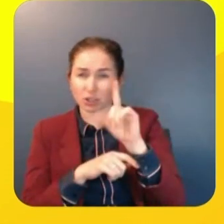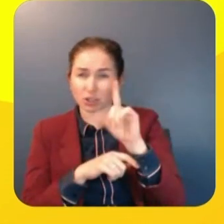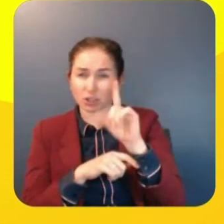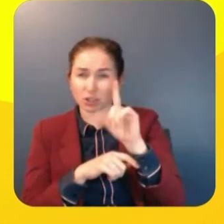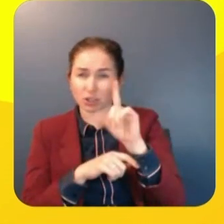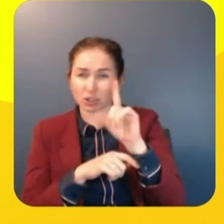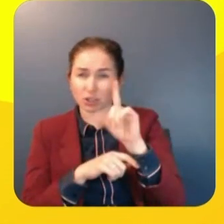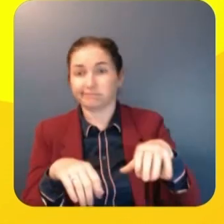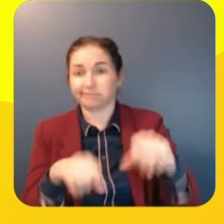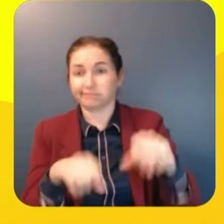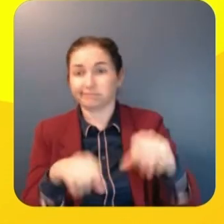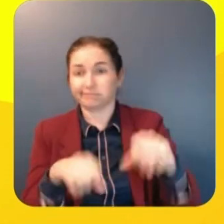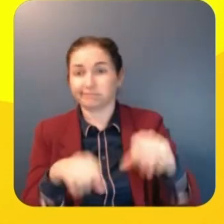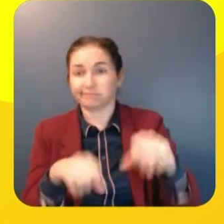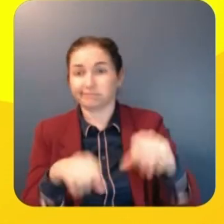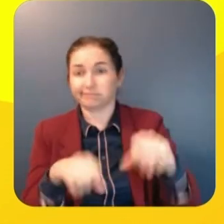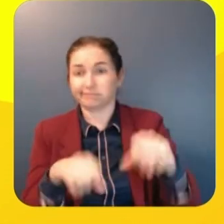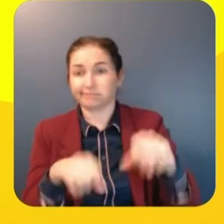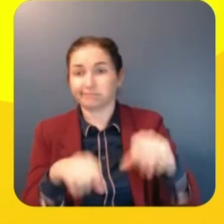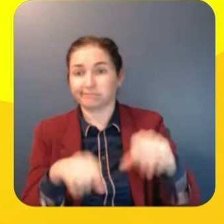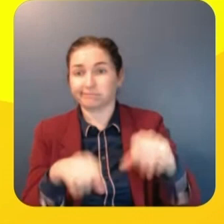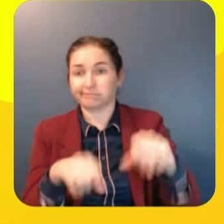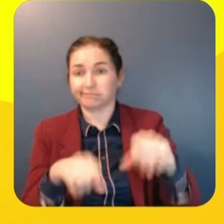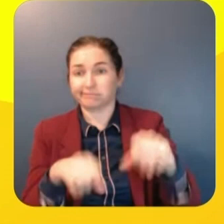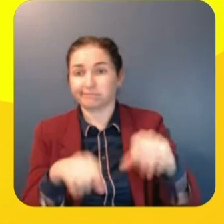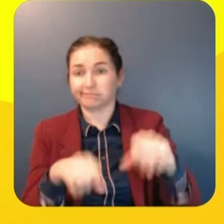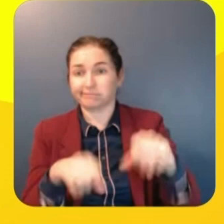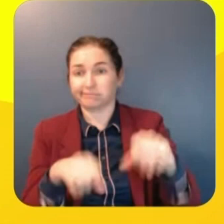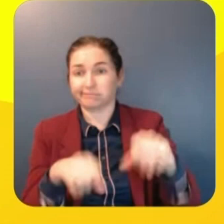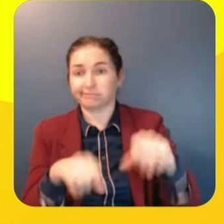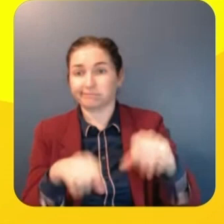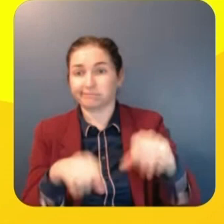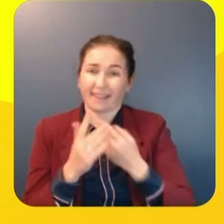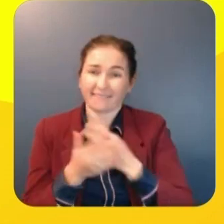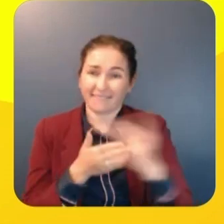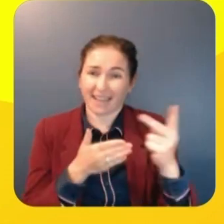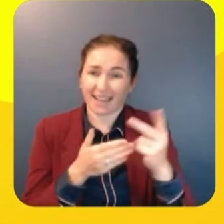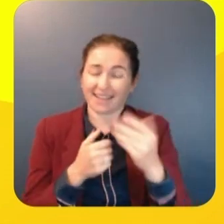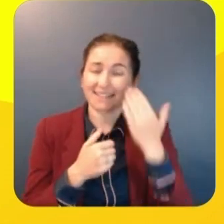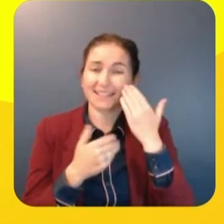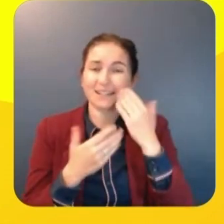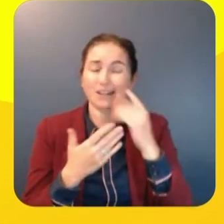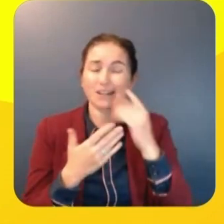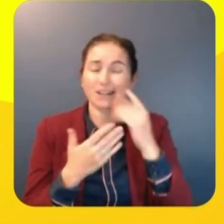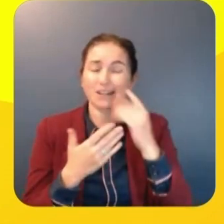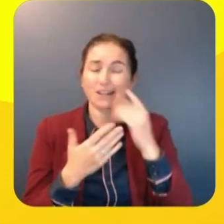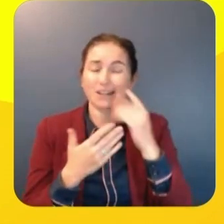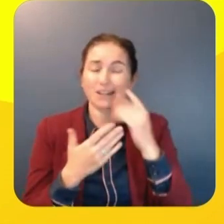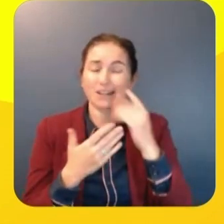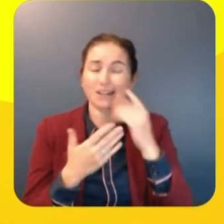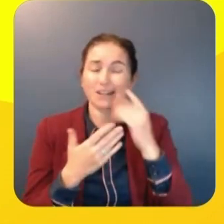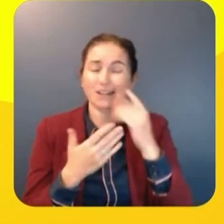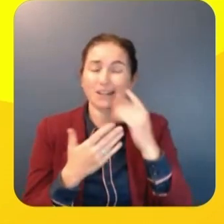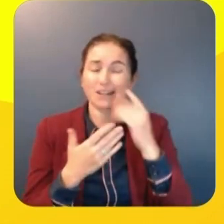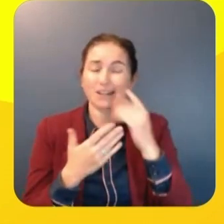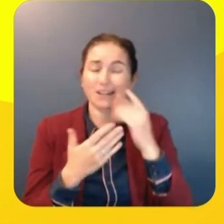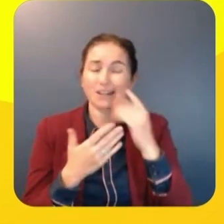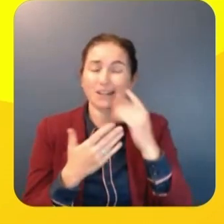Our sourdough starters are starting to fail, and we were necessarily brought to our knees by witnessing the horrific murder of George Floyd.